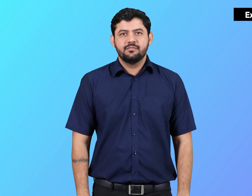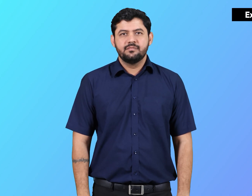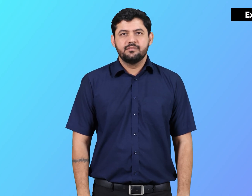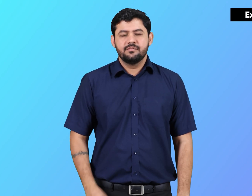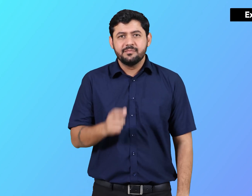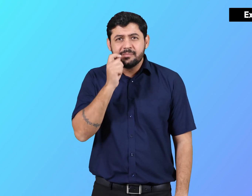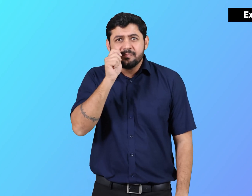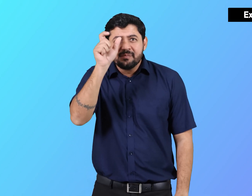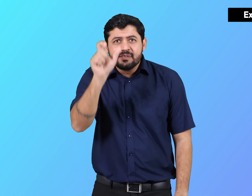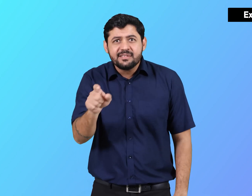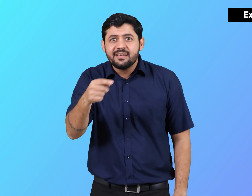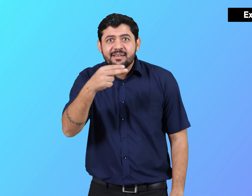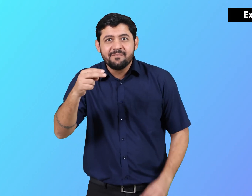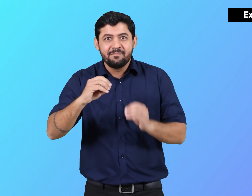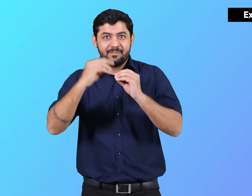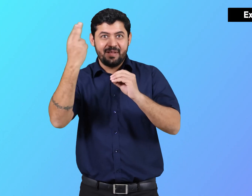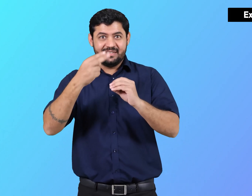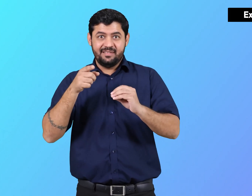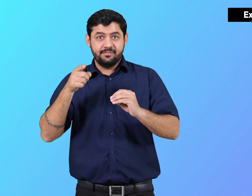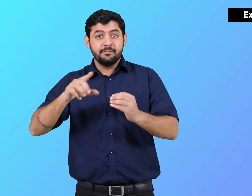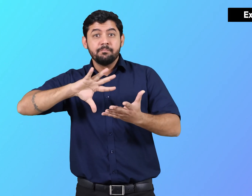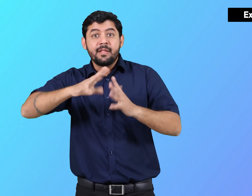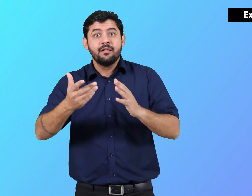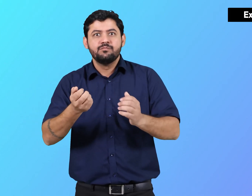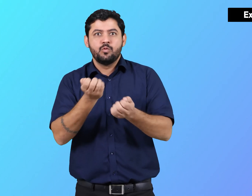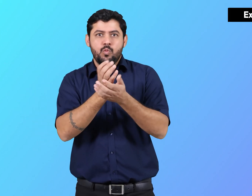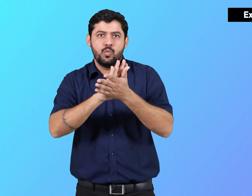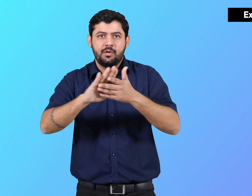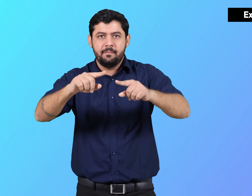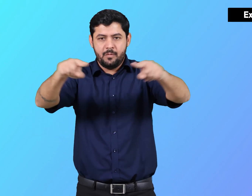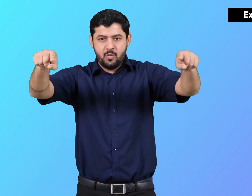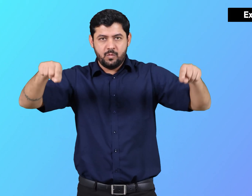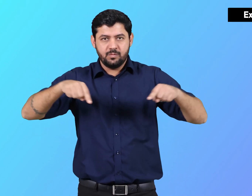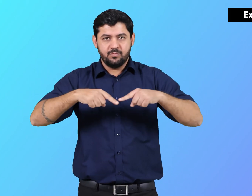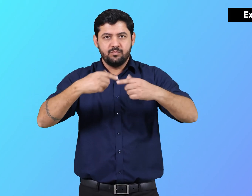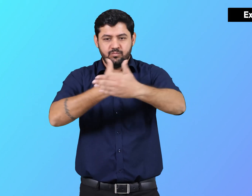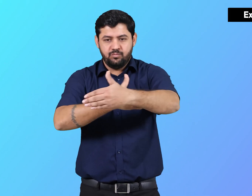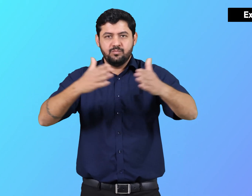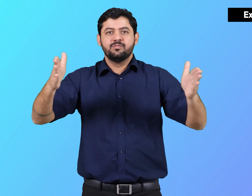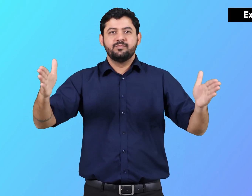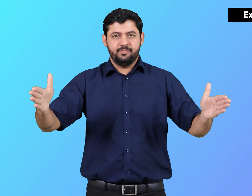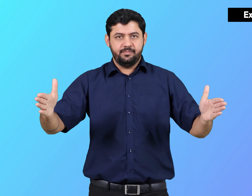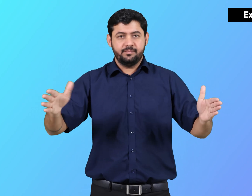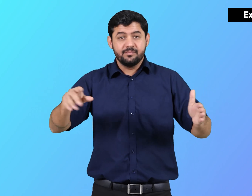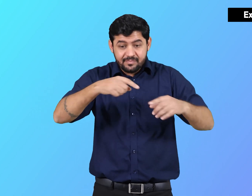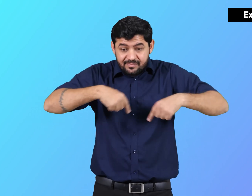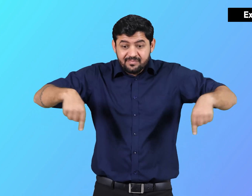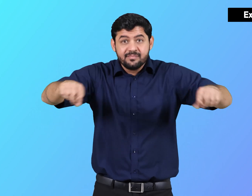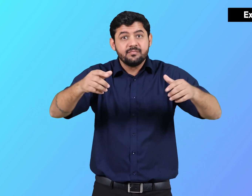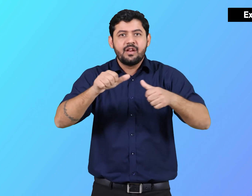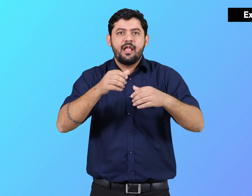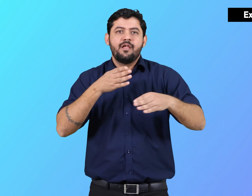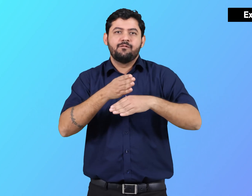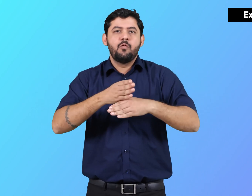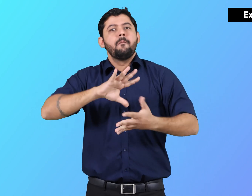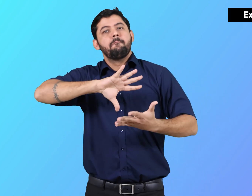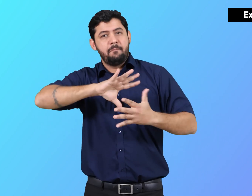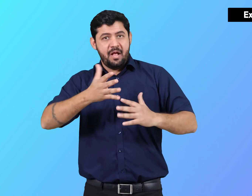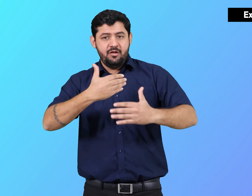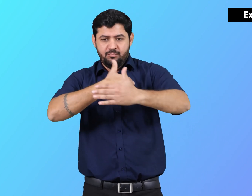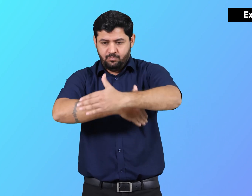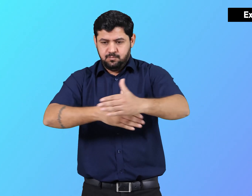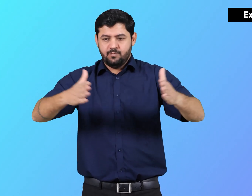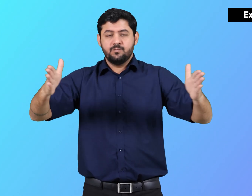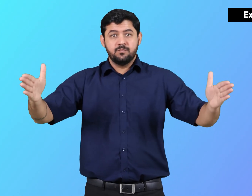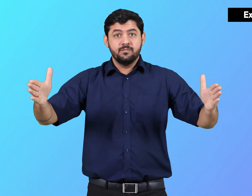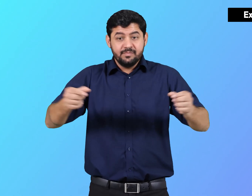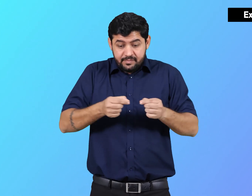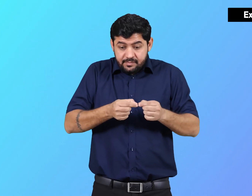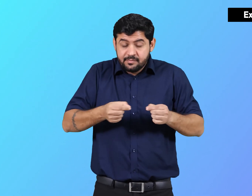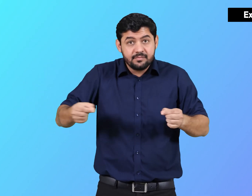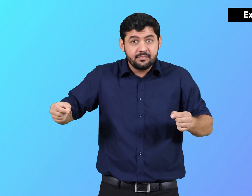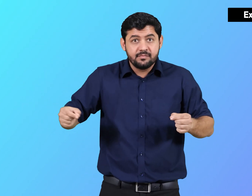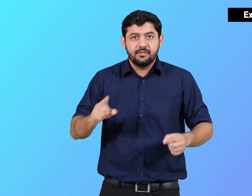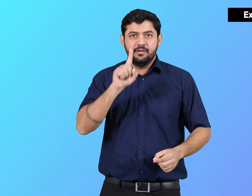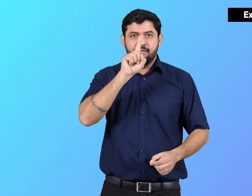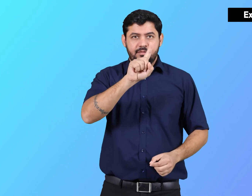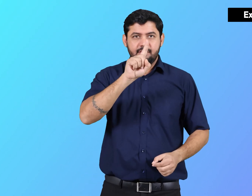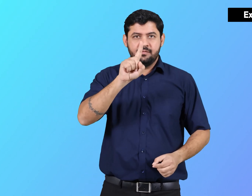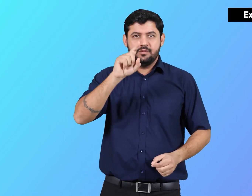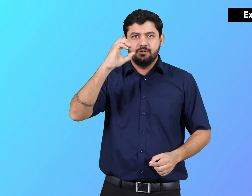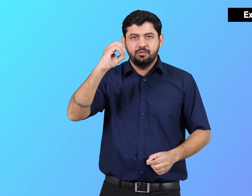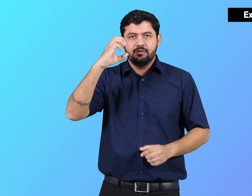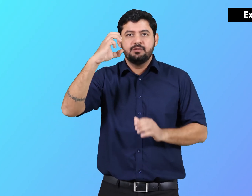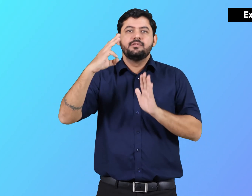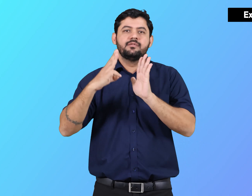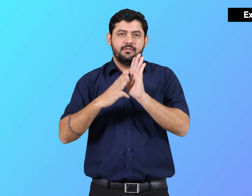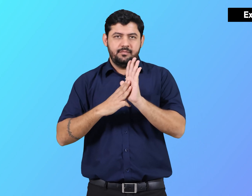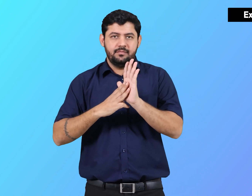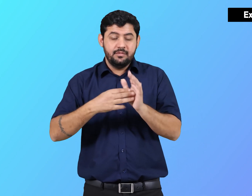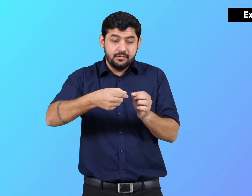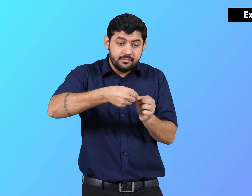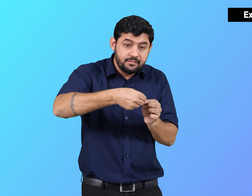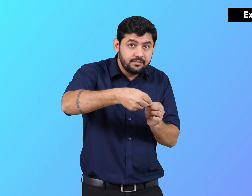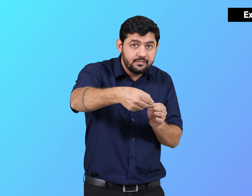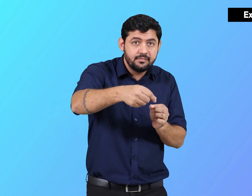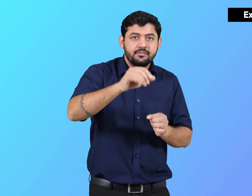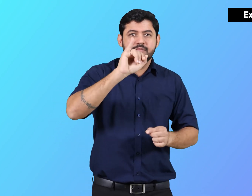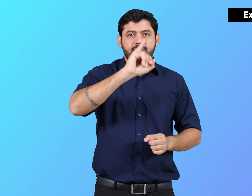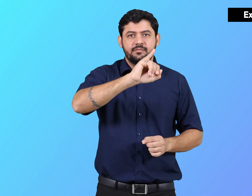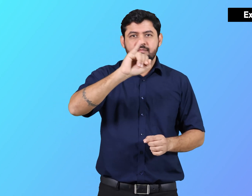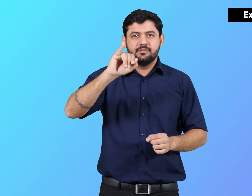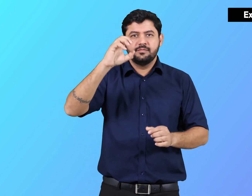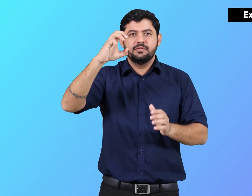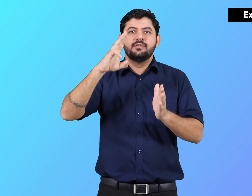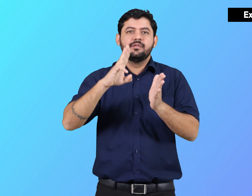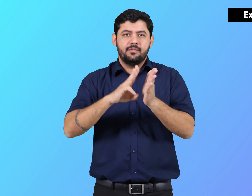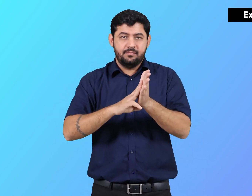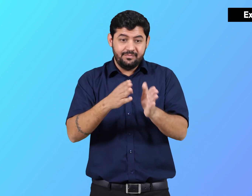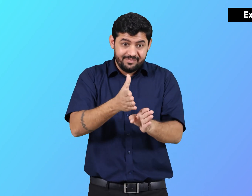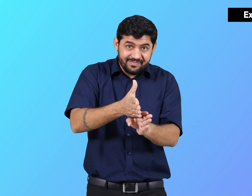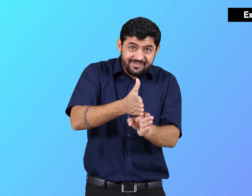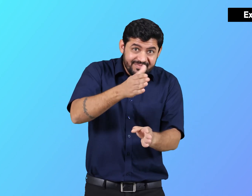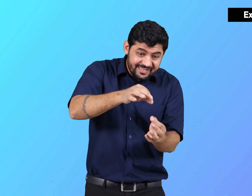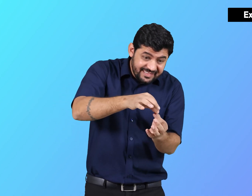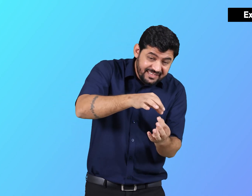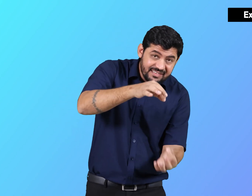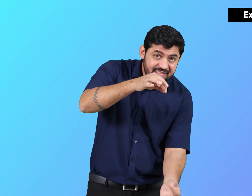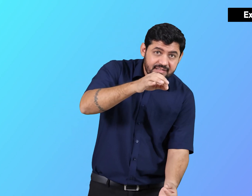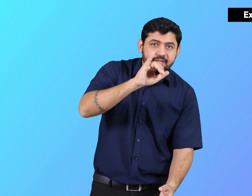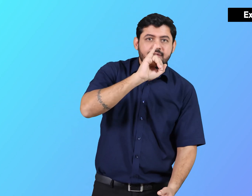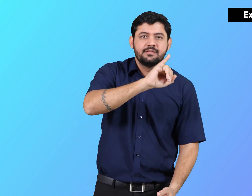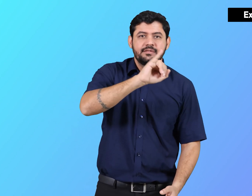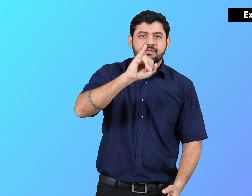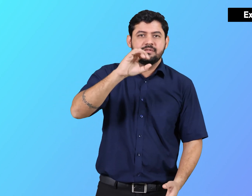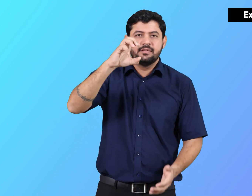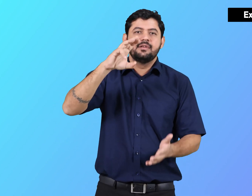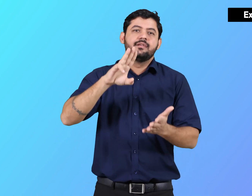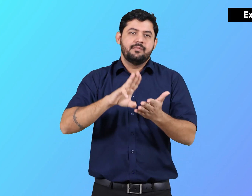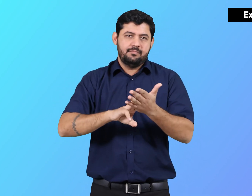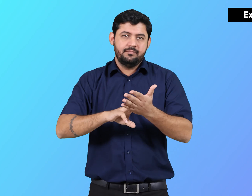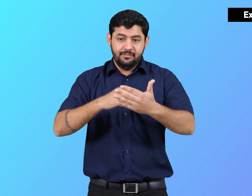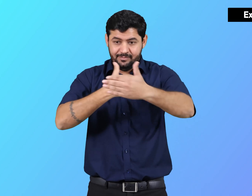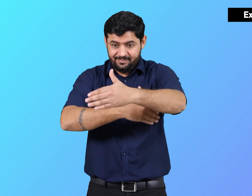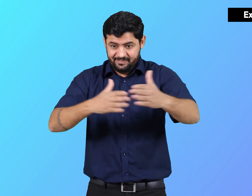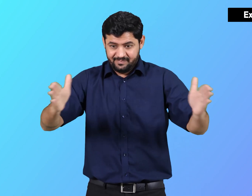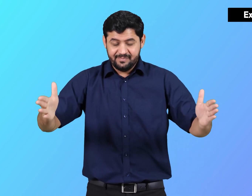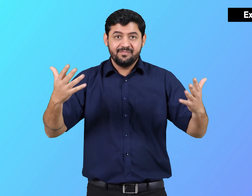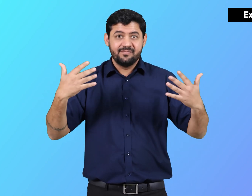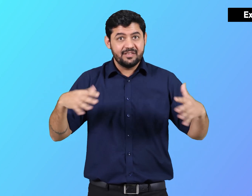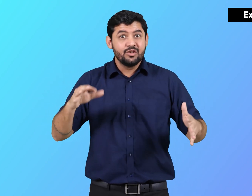Bezalel made the Holy Box from acacia wood. The Box was 110 centimetres long, 66 centimetres wide and 66 centimetres high.